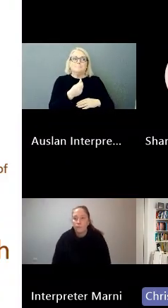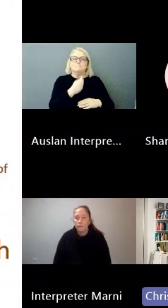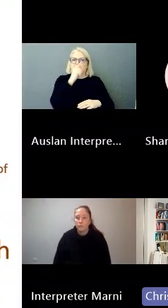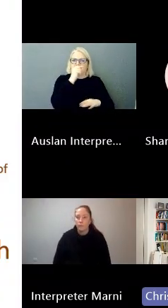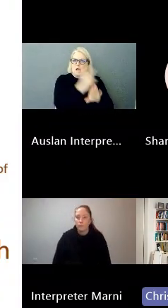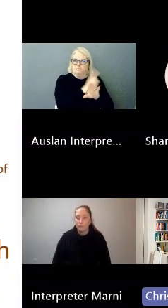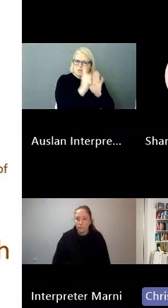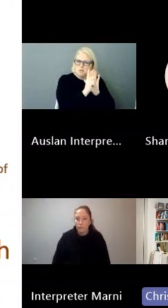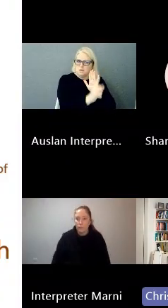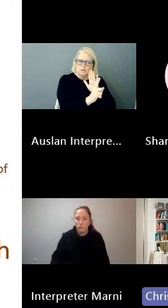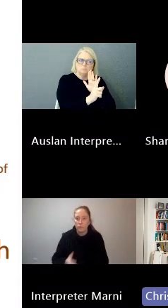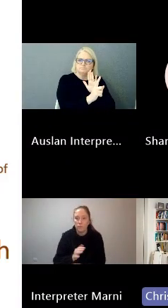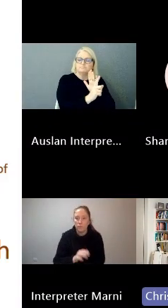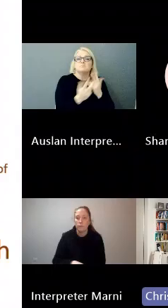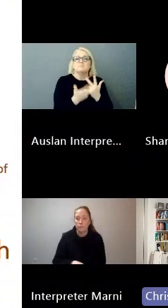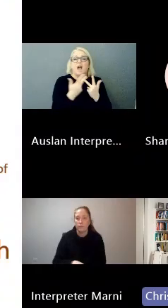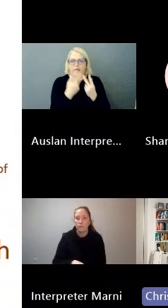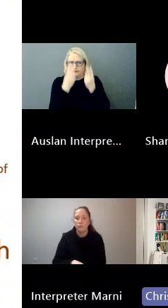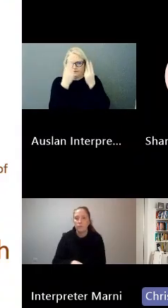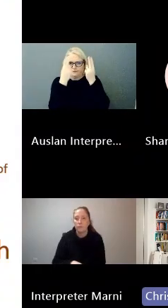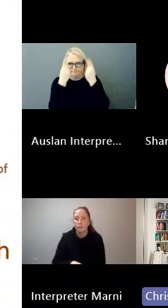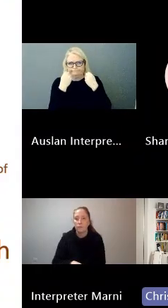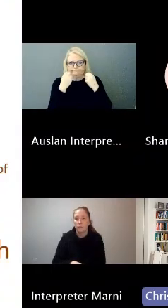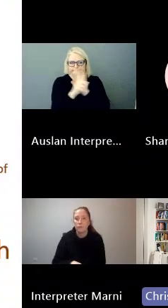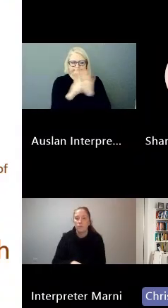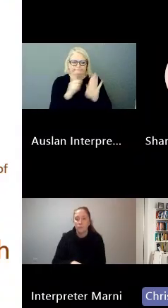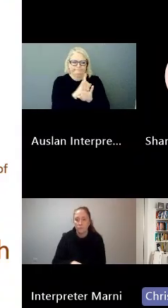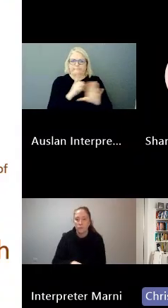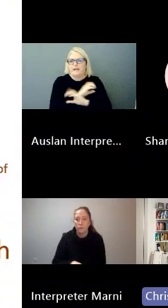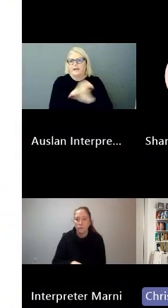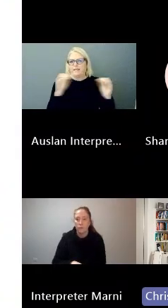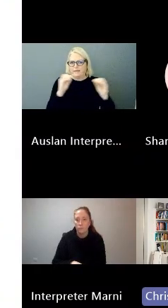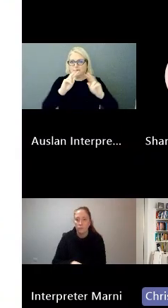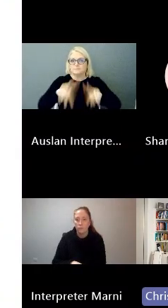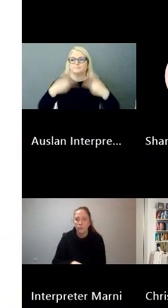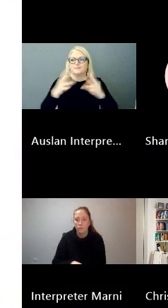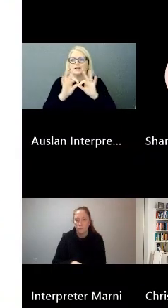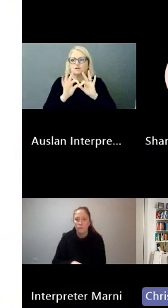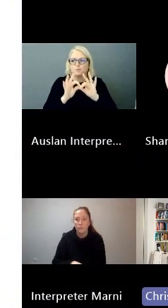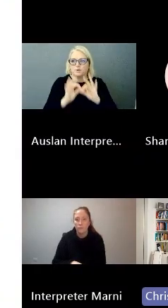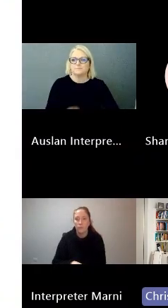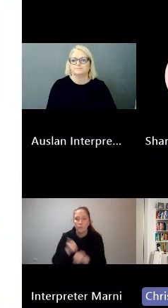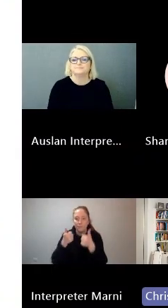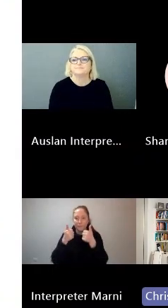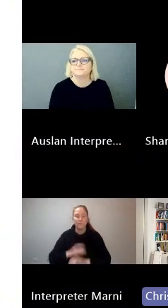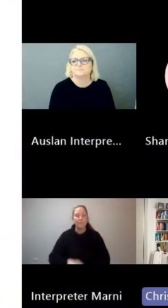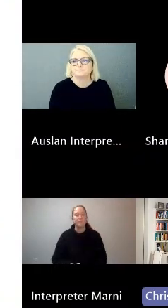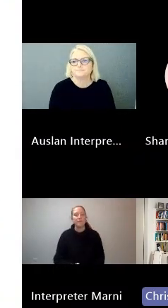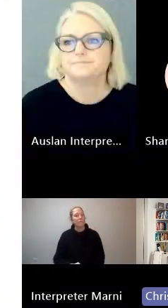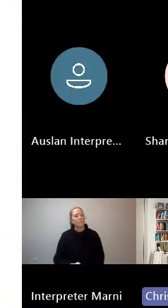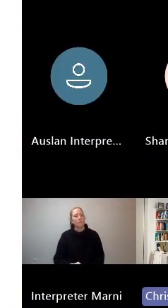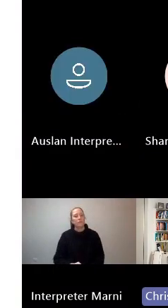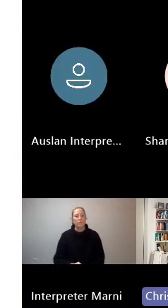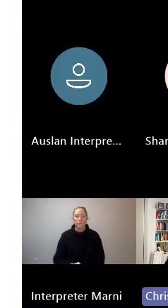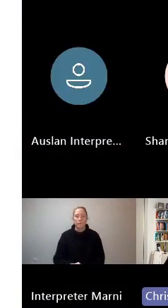some people have almost no voice at all because of their cognitive impairments. So, I'm going to talk a bit about,